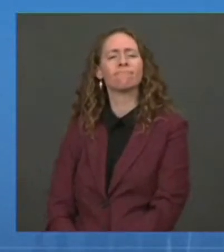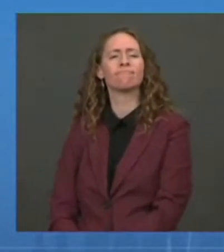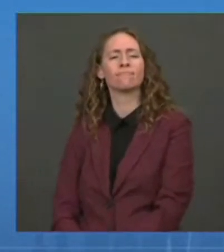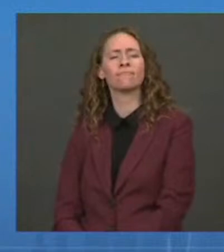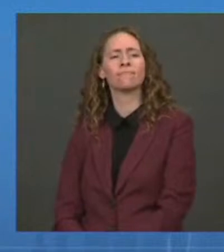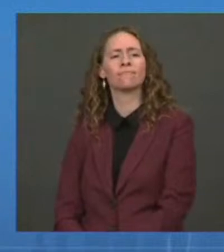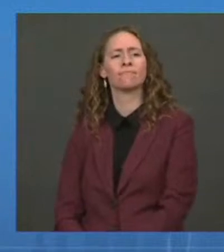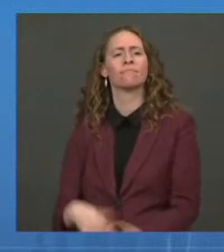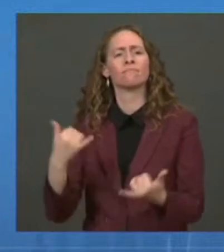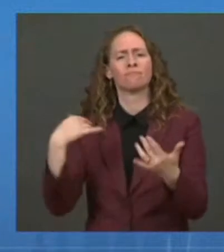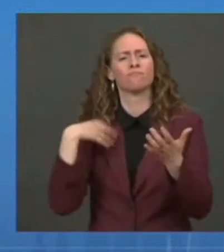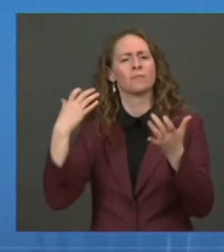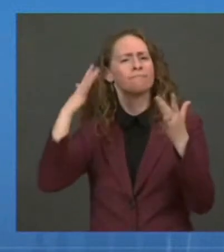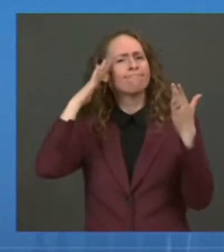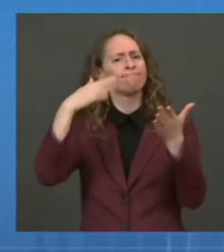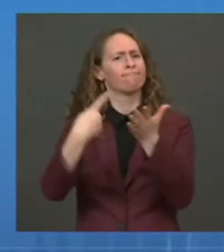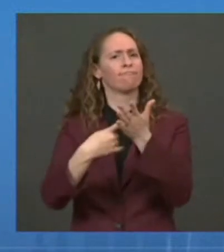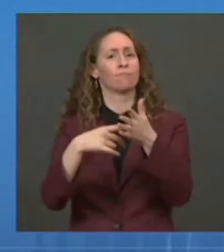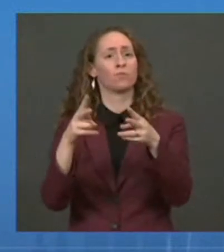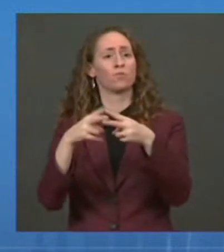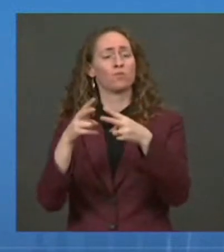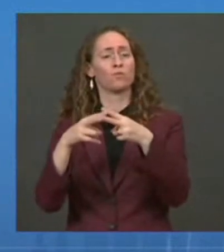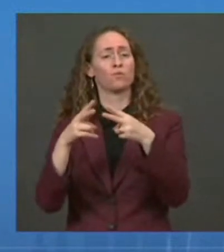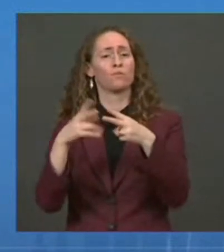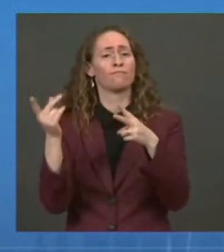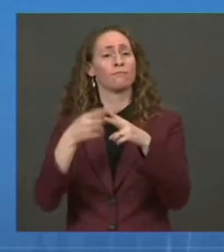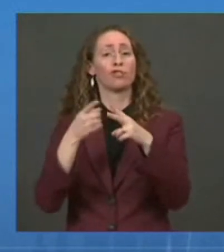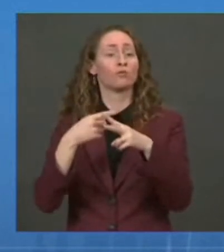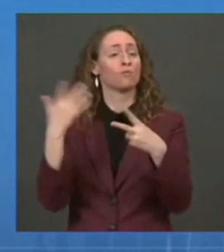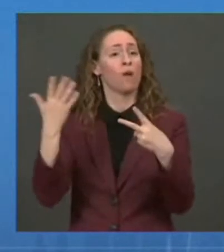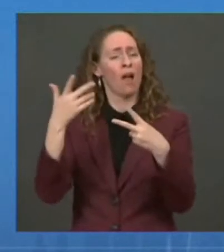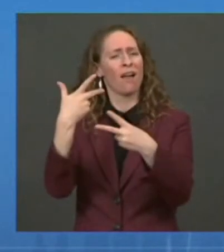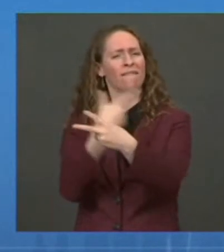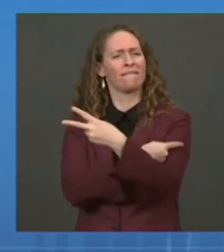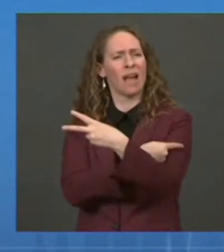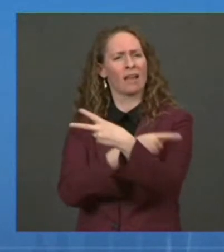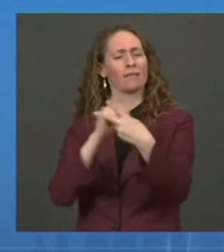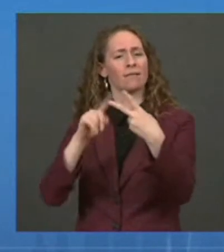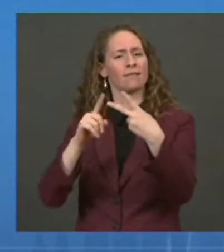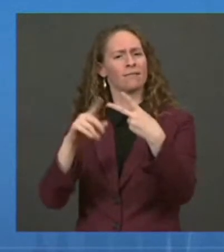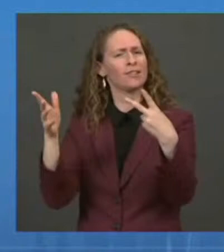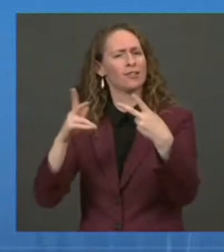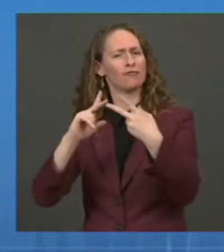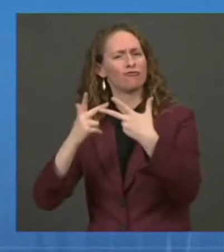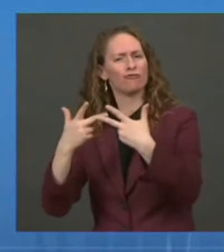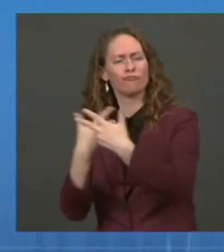SEVERAL OF THEM MENTIONED BUT I